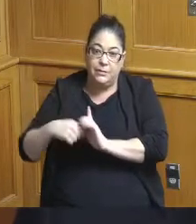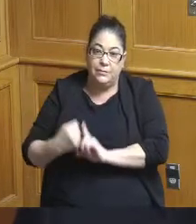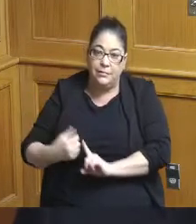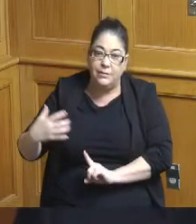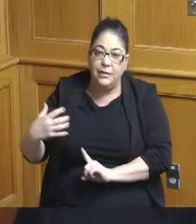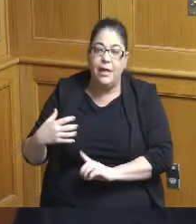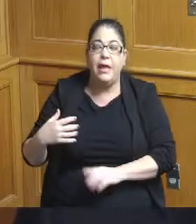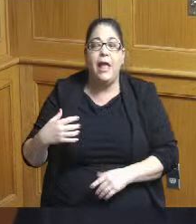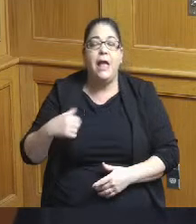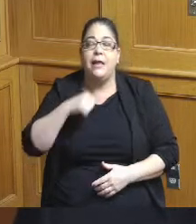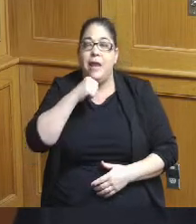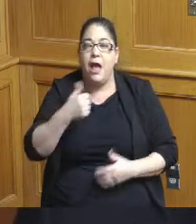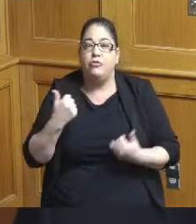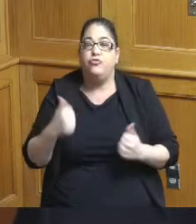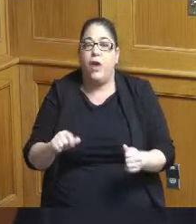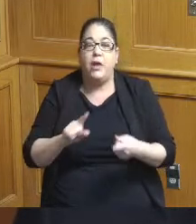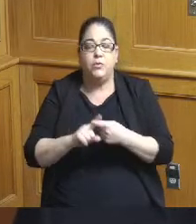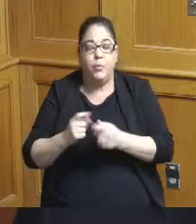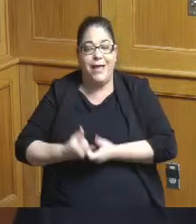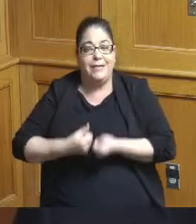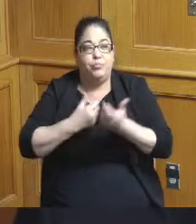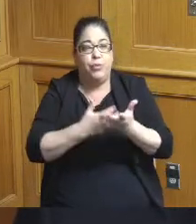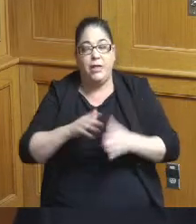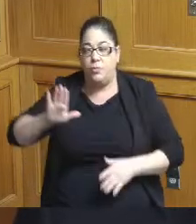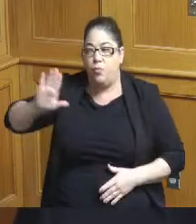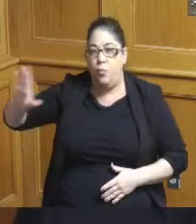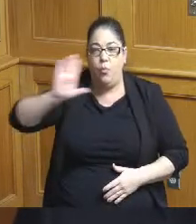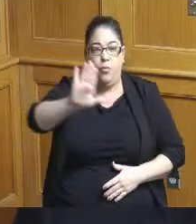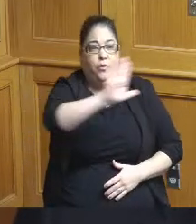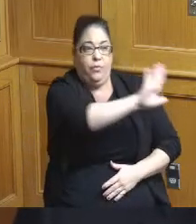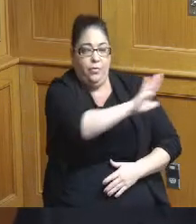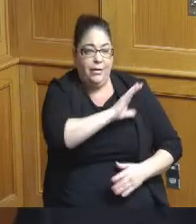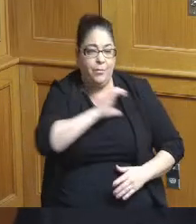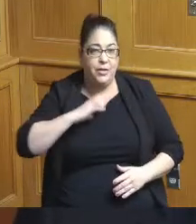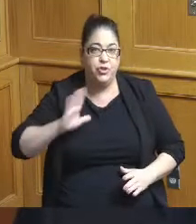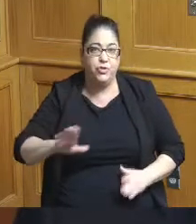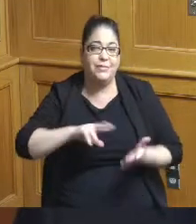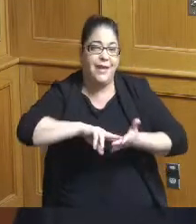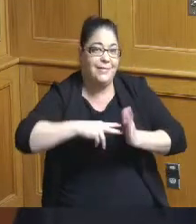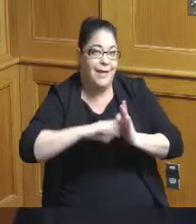Commissioner's policy intent but I think we could probably fill it out a little bit more to